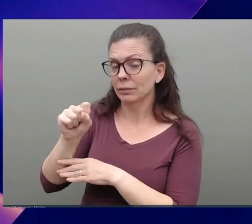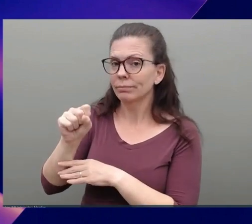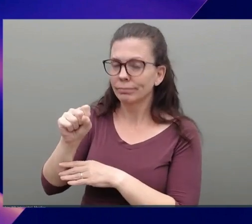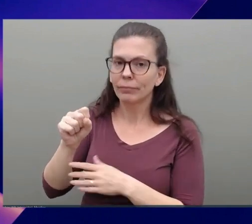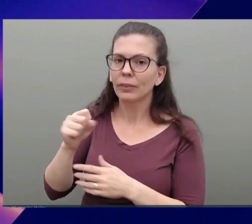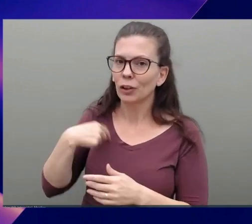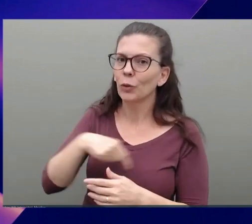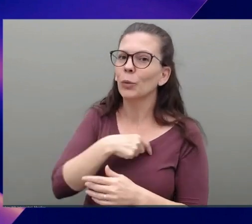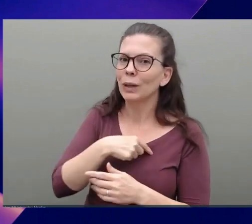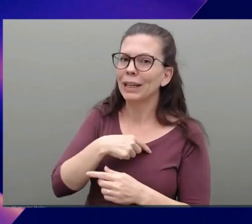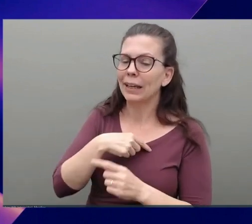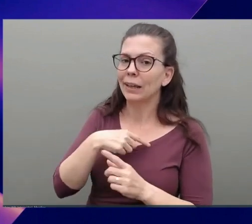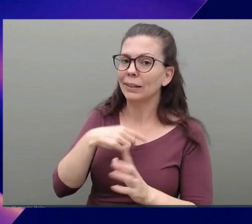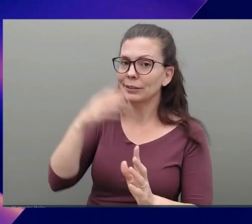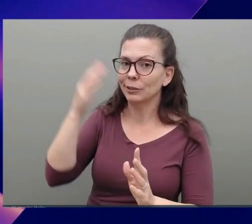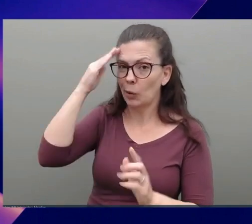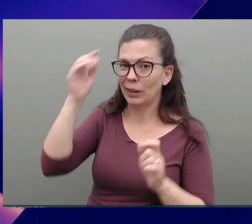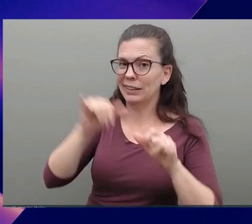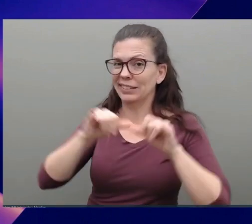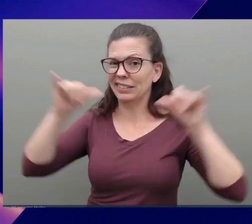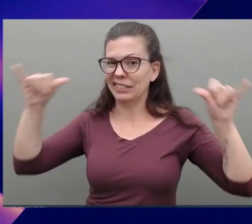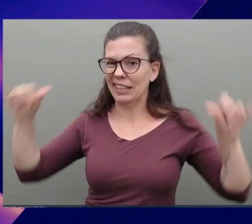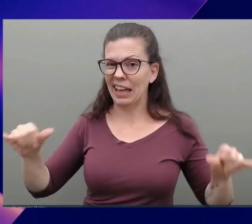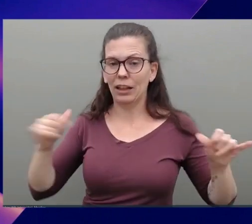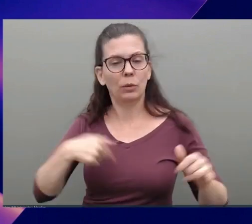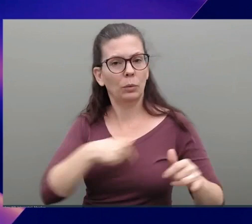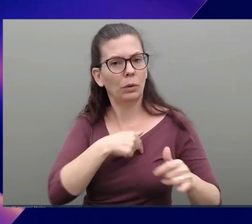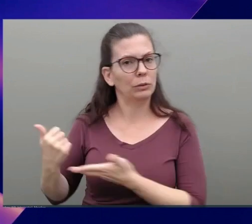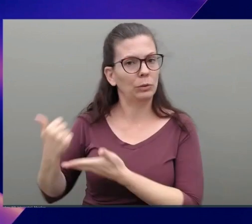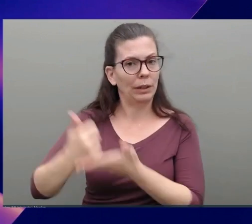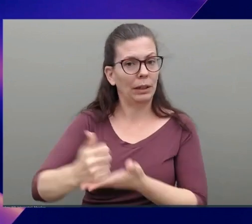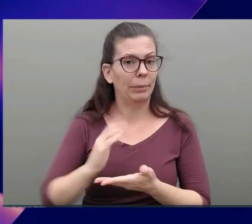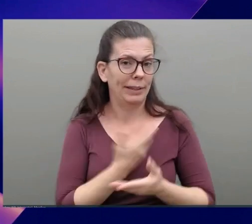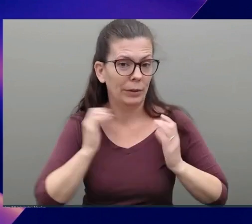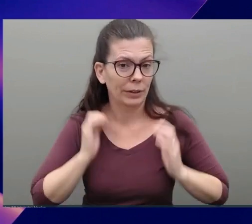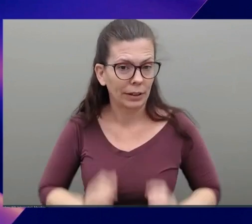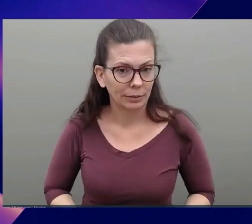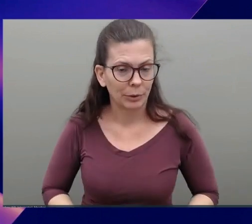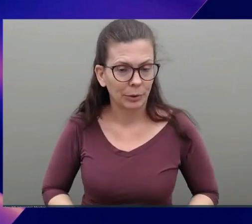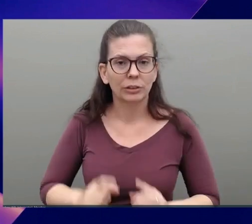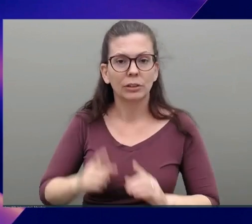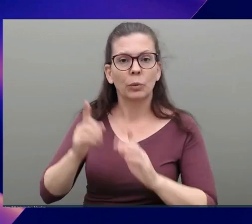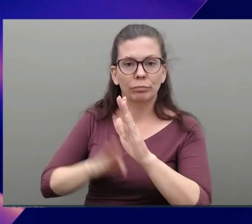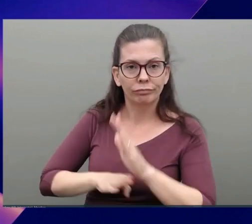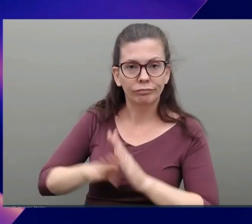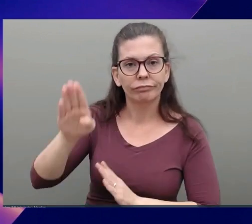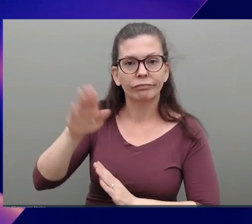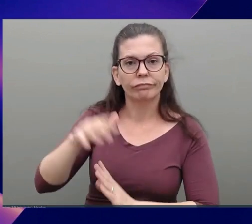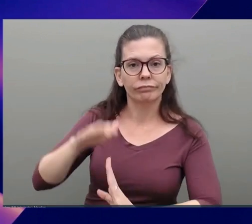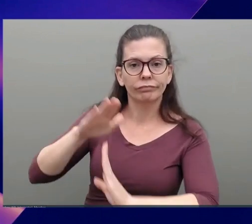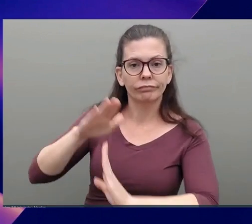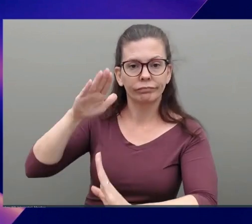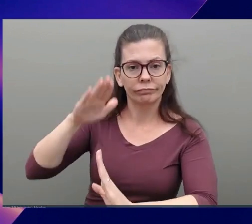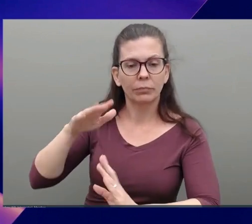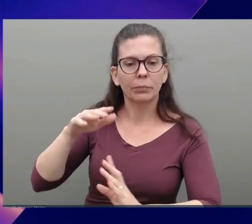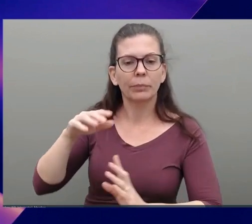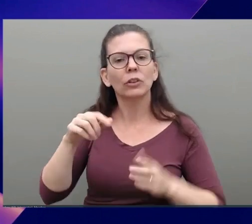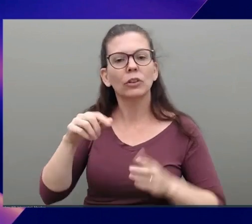at which we want to help our customers excel in the way they are creating, not just machine learning model,